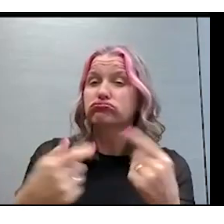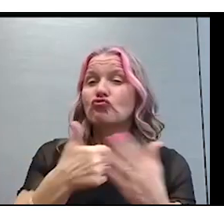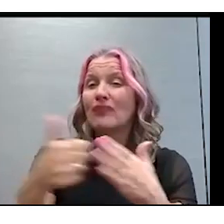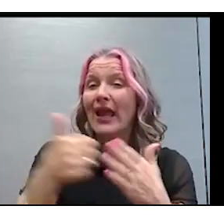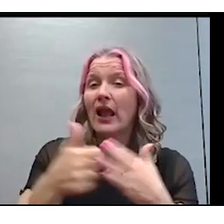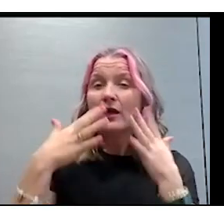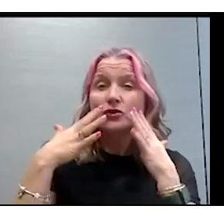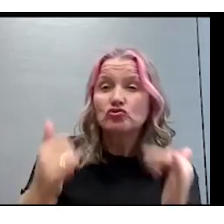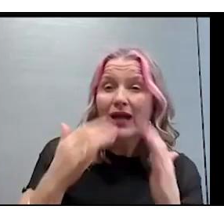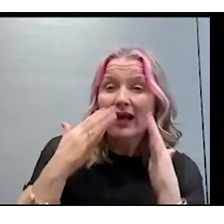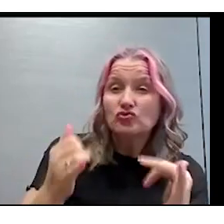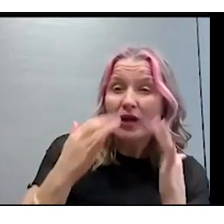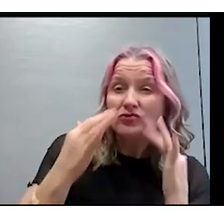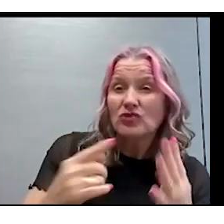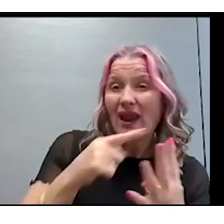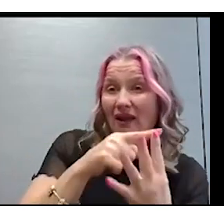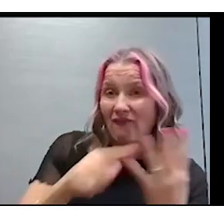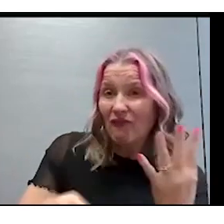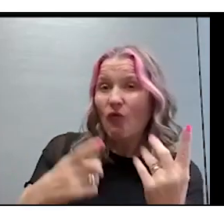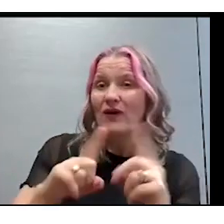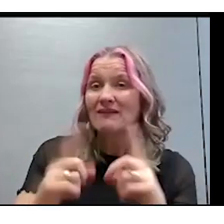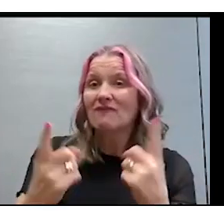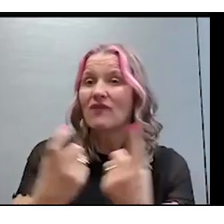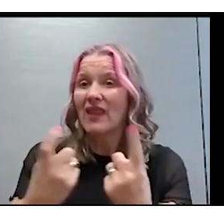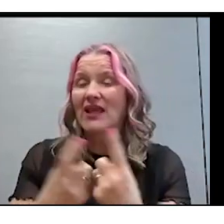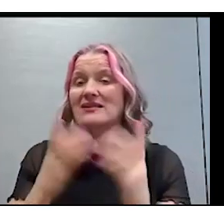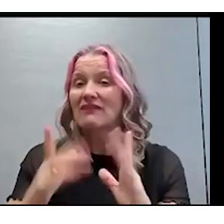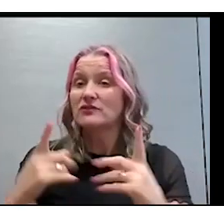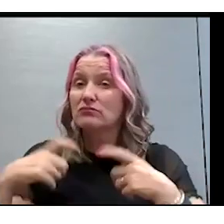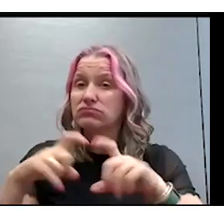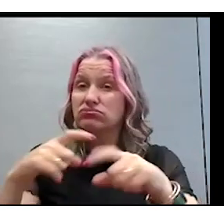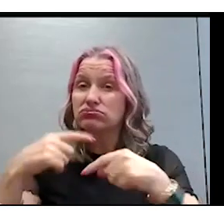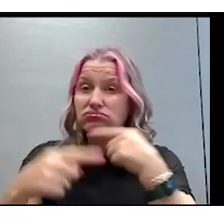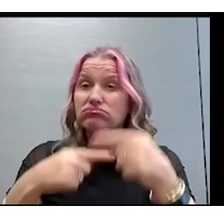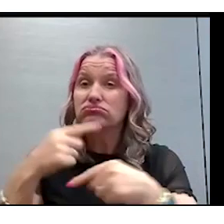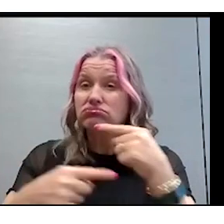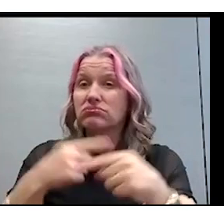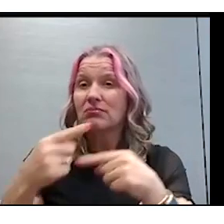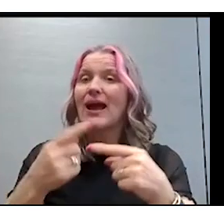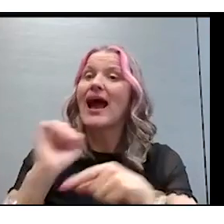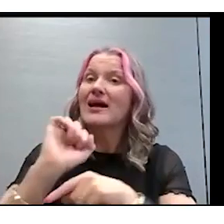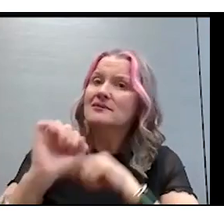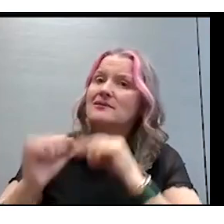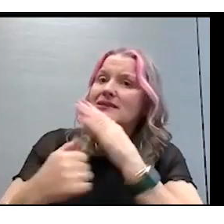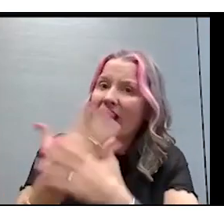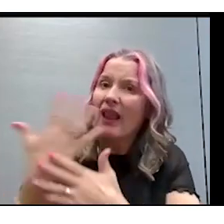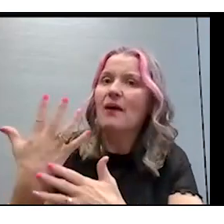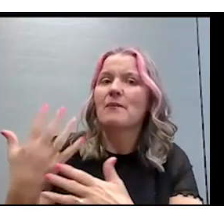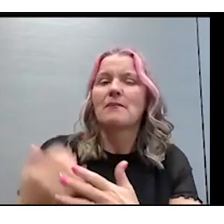So you must continue the cycle as you're developing.